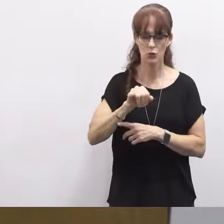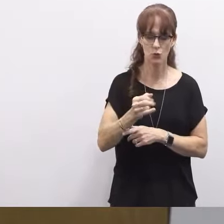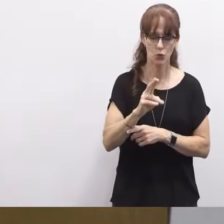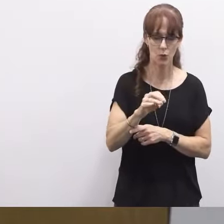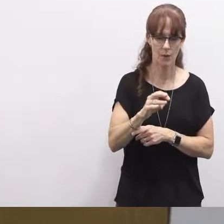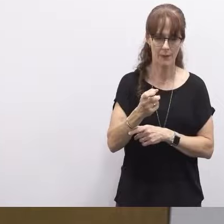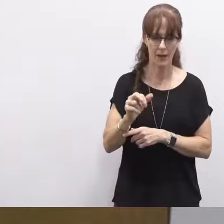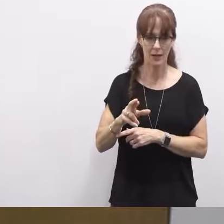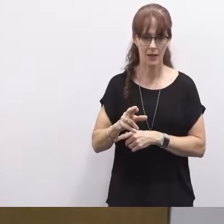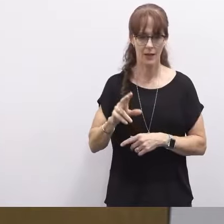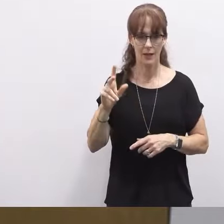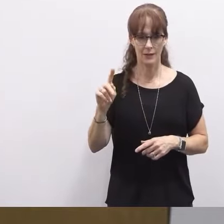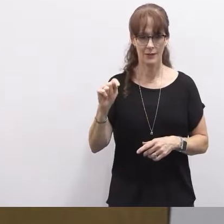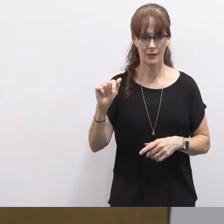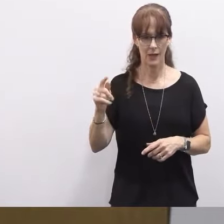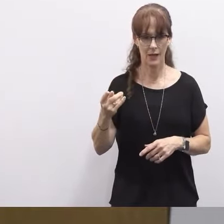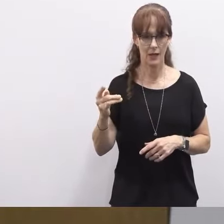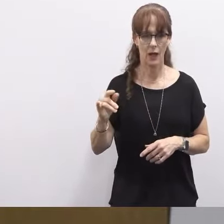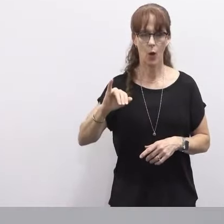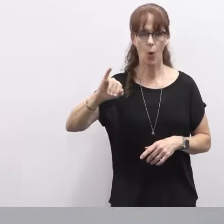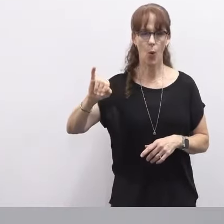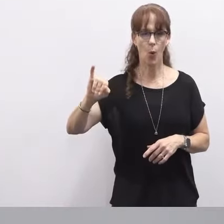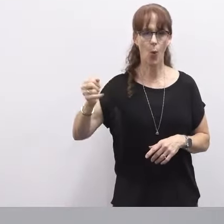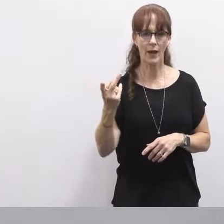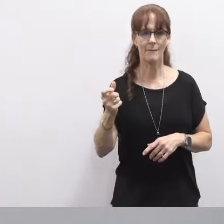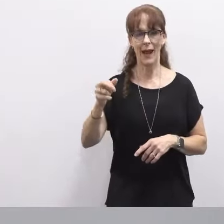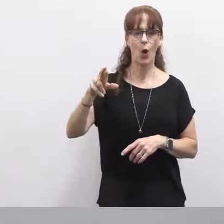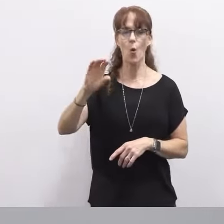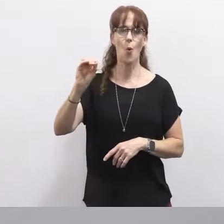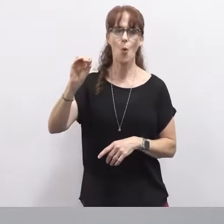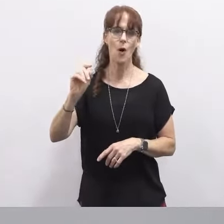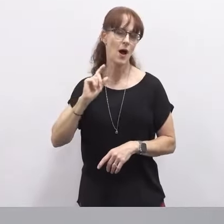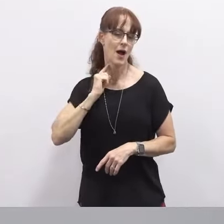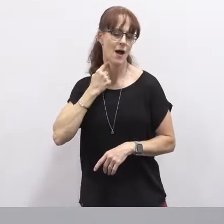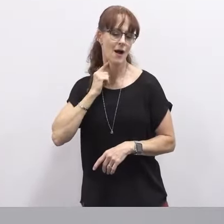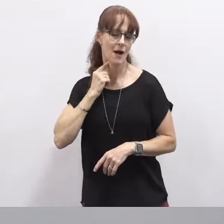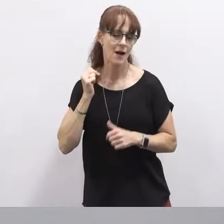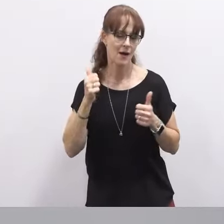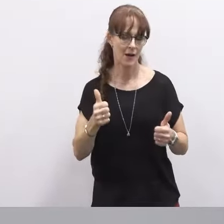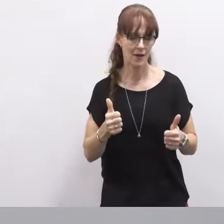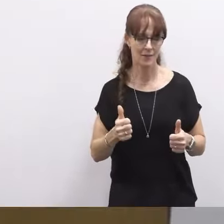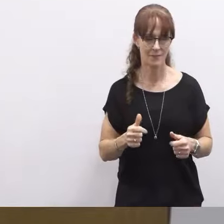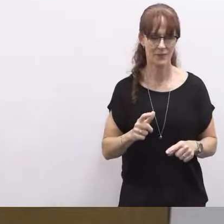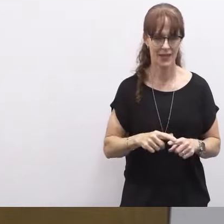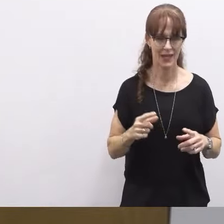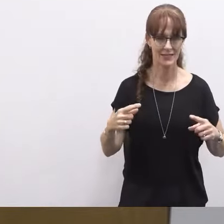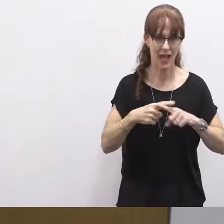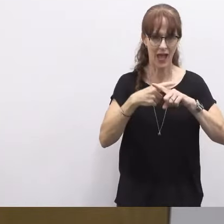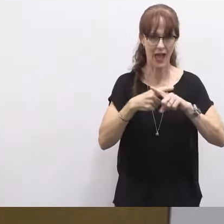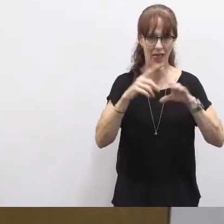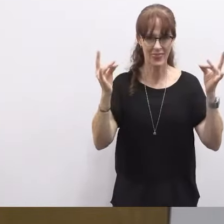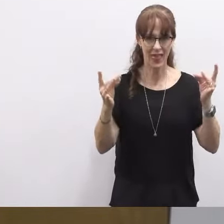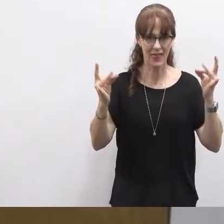Ms. Takahashi had the pronunciation down. Yes, yeah. It is a controversial topic here in the city. - Say it again, Yumi